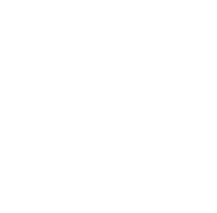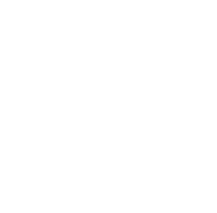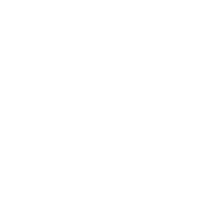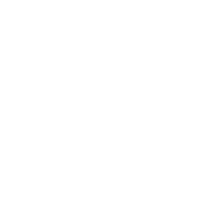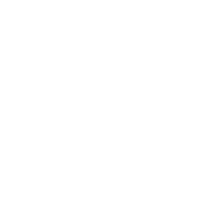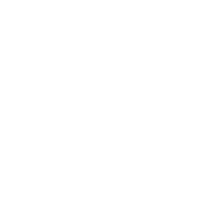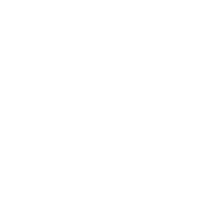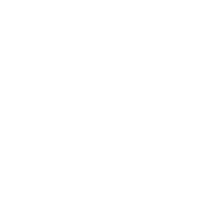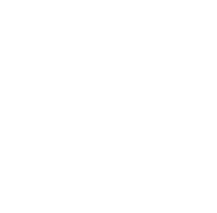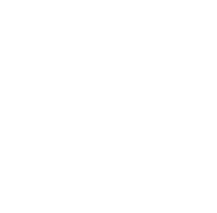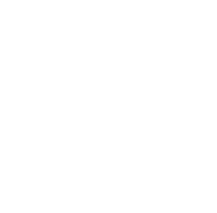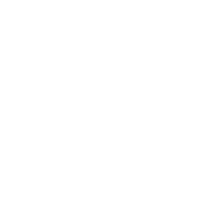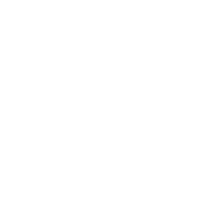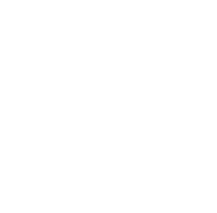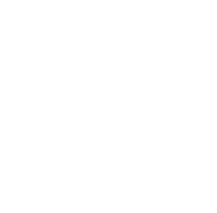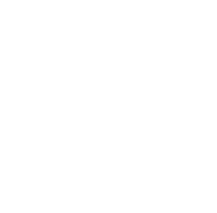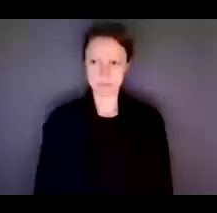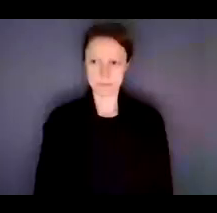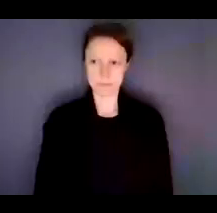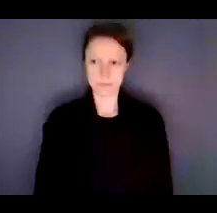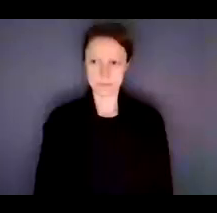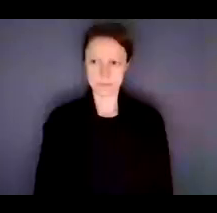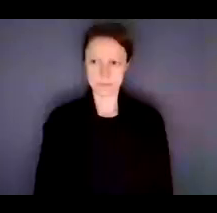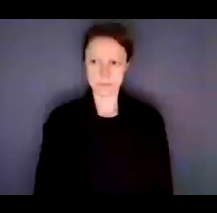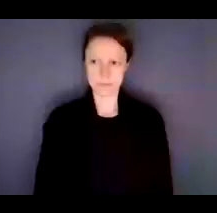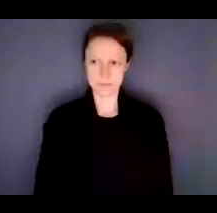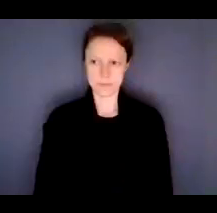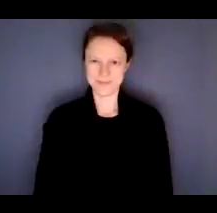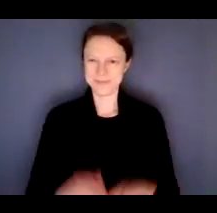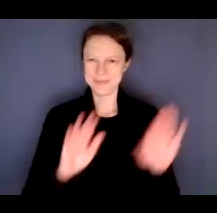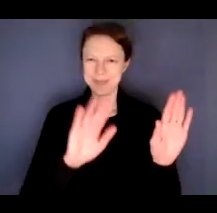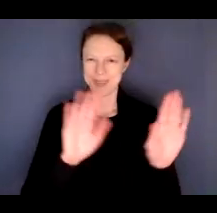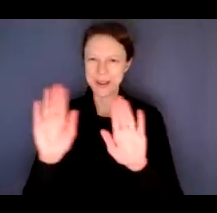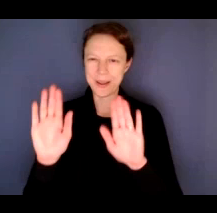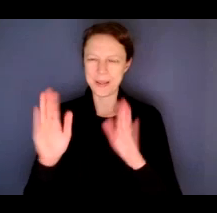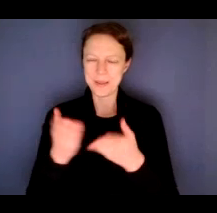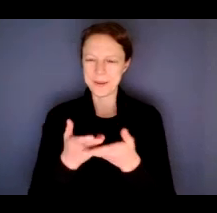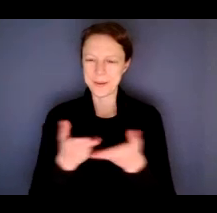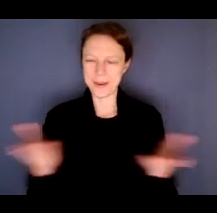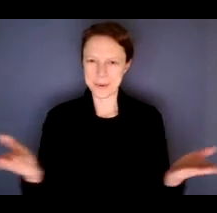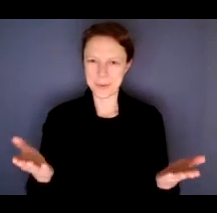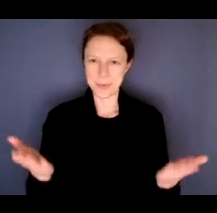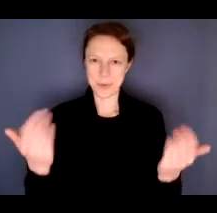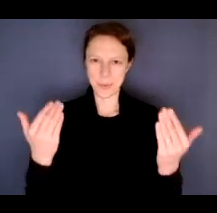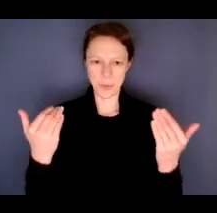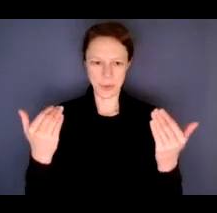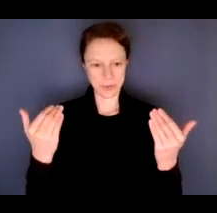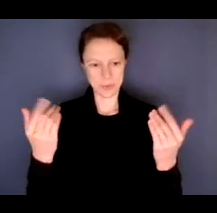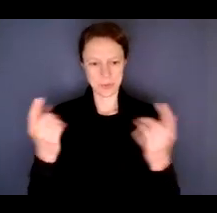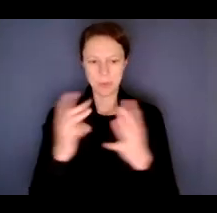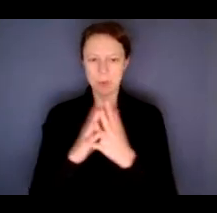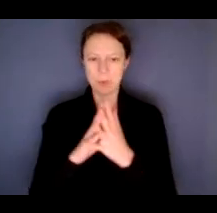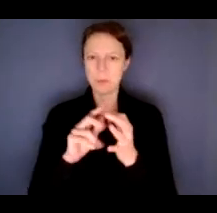Hi everyone and welcome to today's webinar. We're discussing